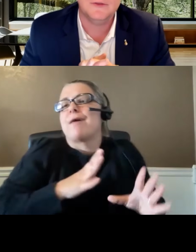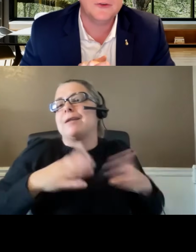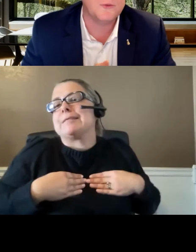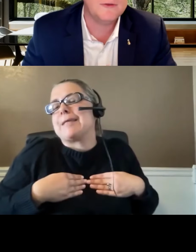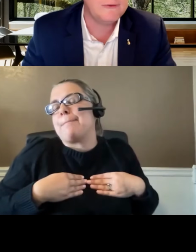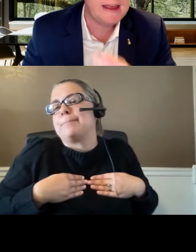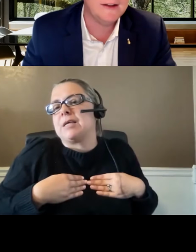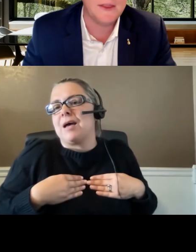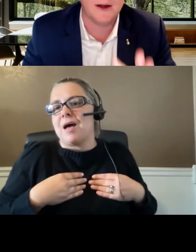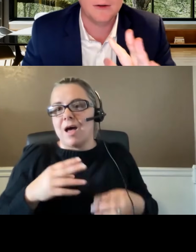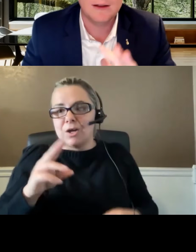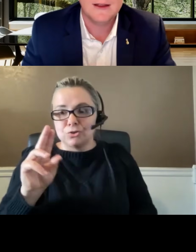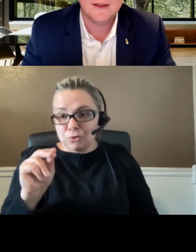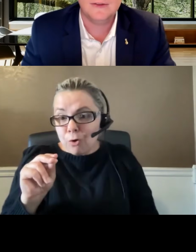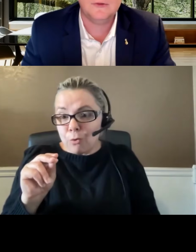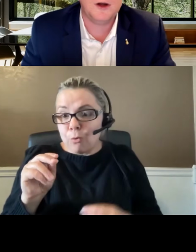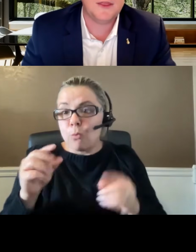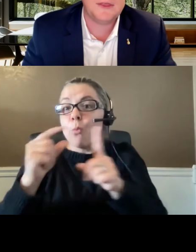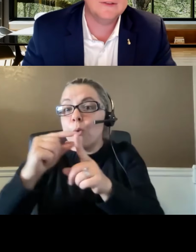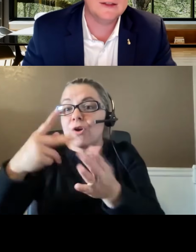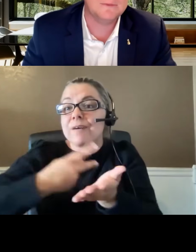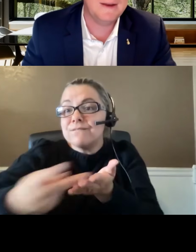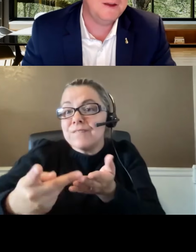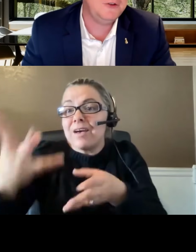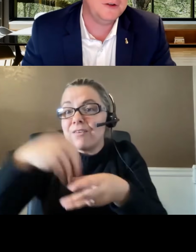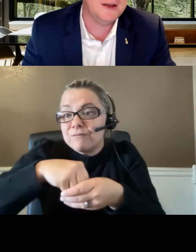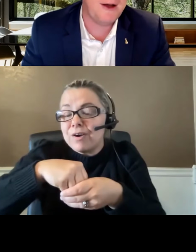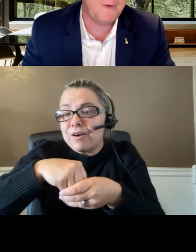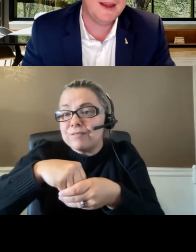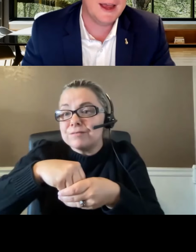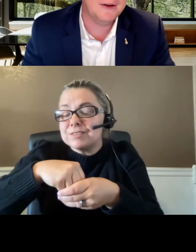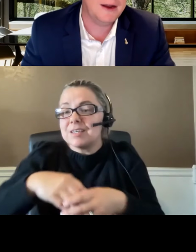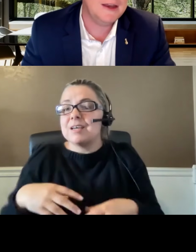there's the word fail in there. This is one of the things that's beneficial about WCAG. Right,